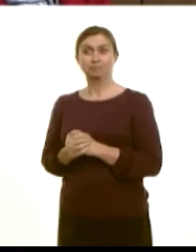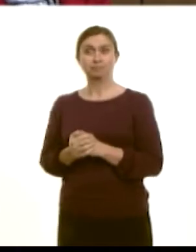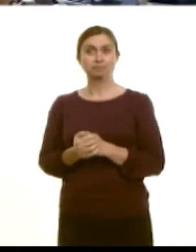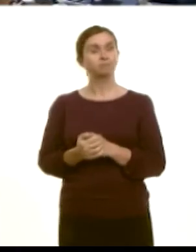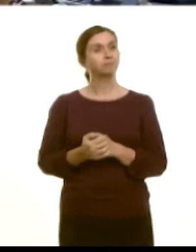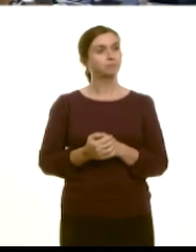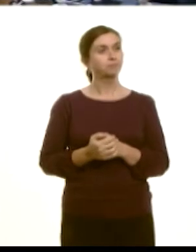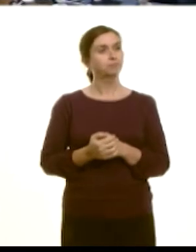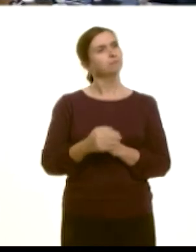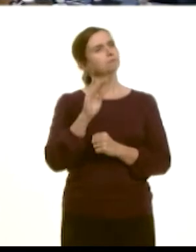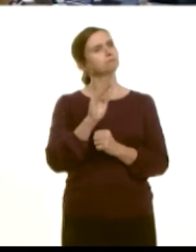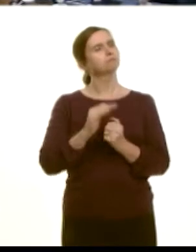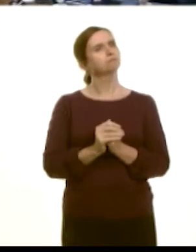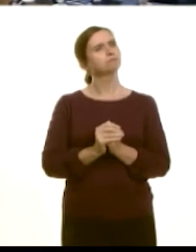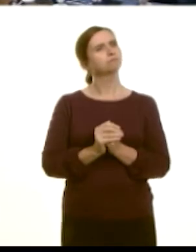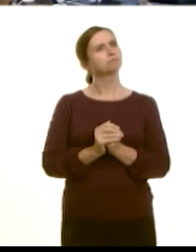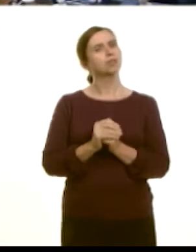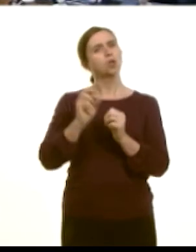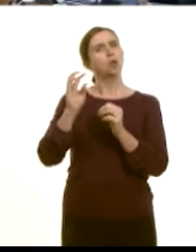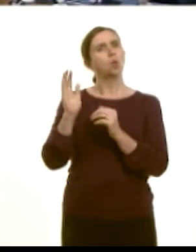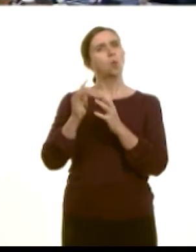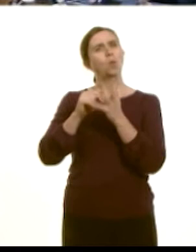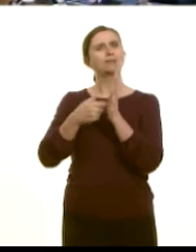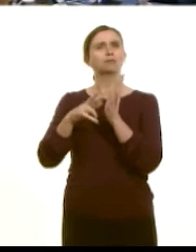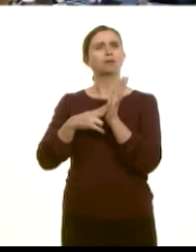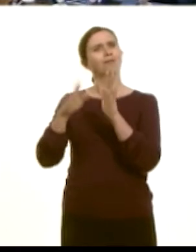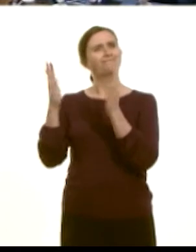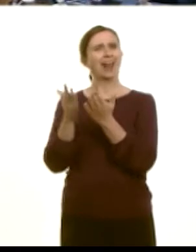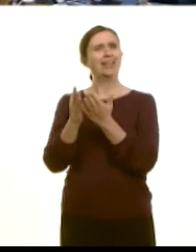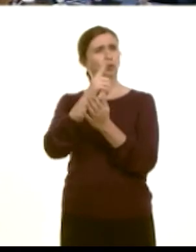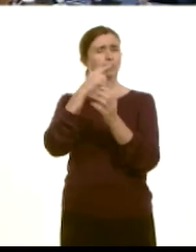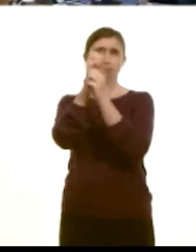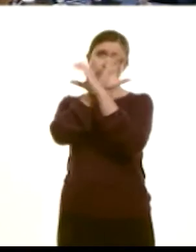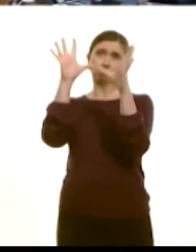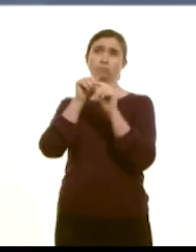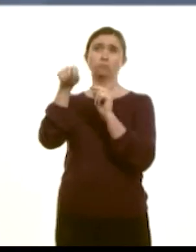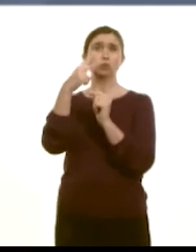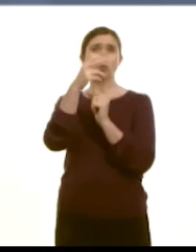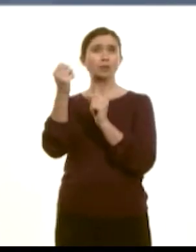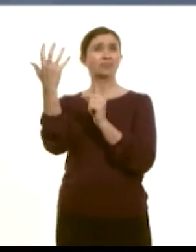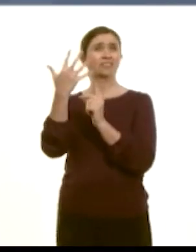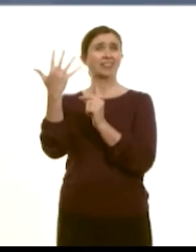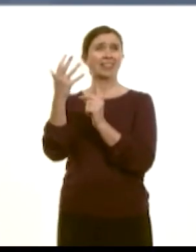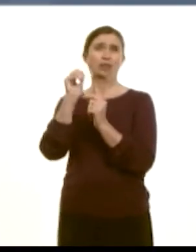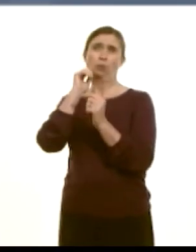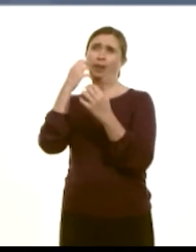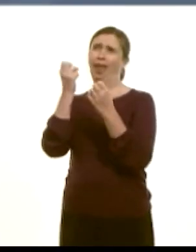Suzy Davies: First Minister, your vision for the western valleys is that, by 2015, the western valleys will embrace a network of distinctive, vibrant, sustainable communities,